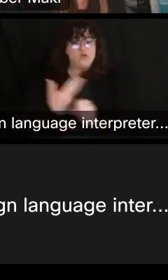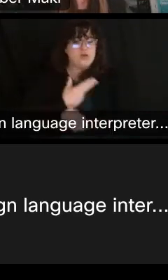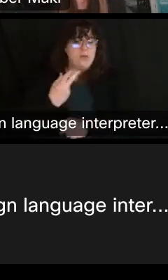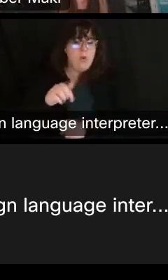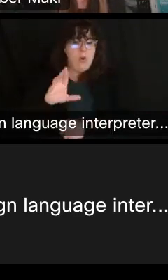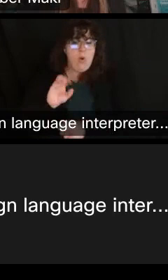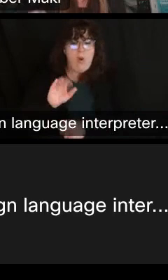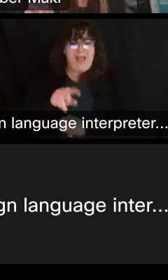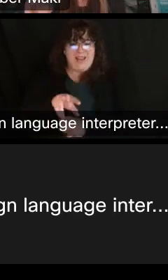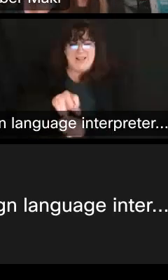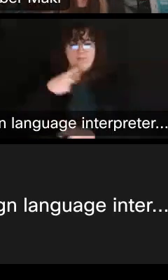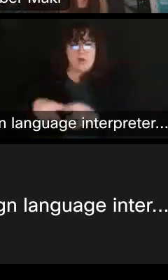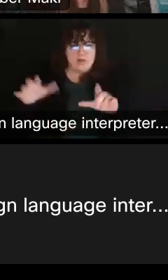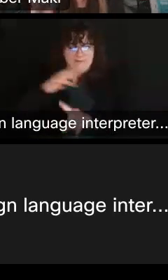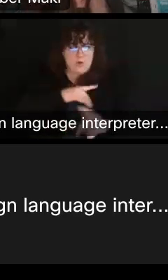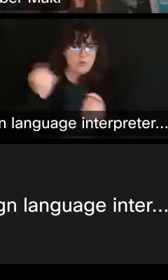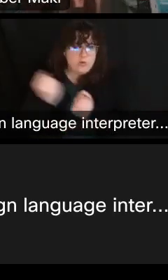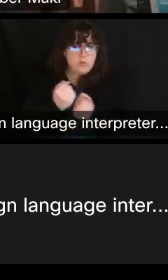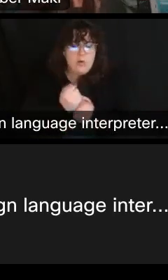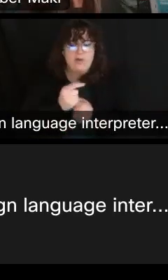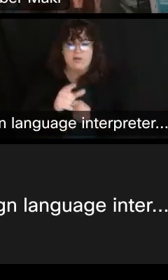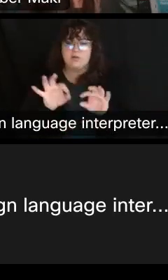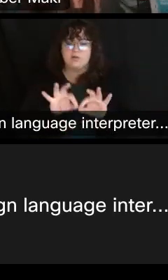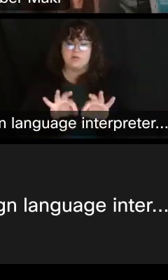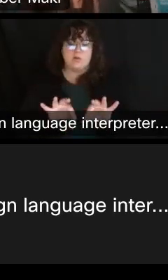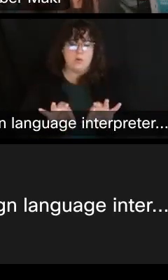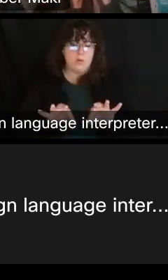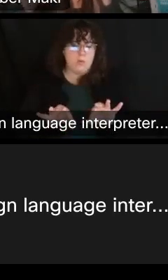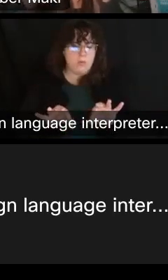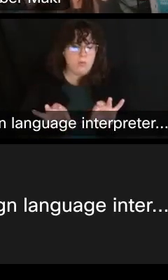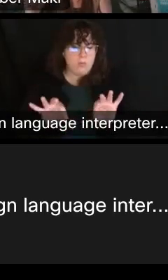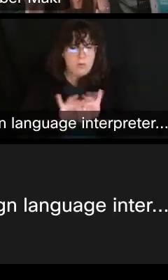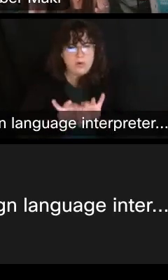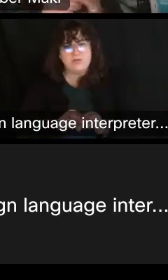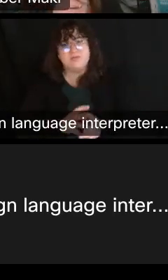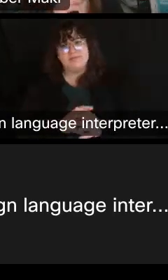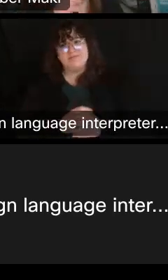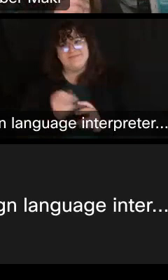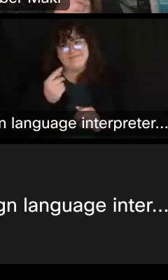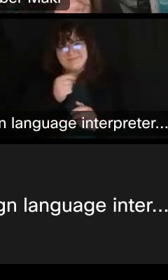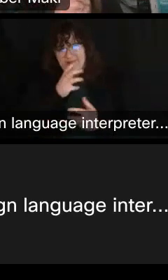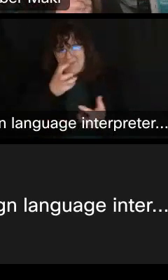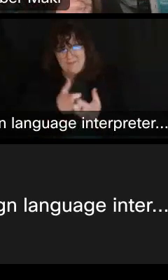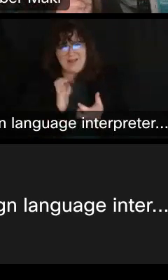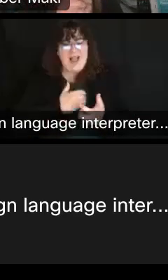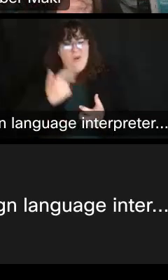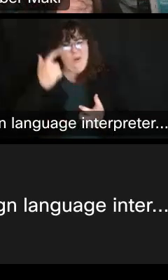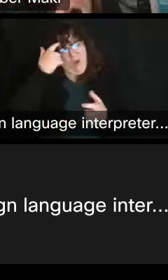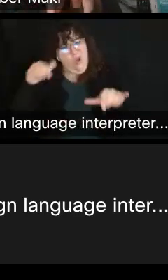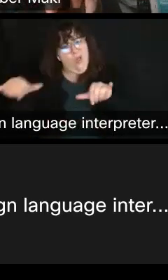enough about, it is counter to how we all think when someone's experiencing a crisis, yelling